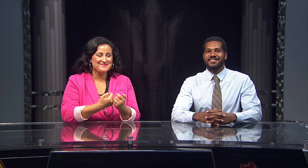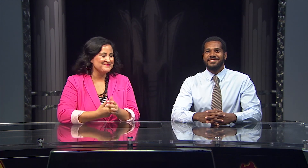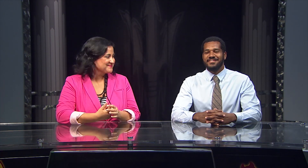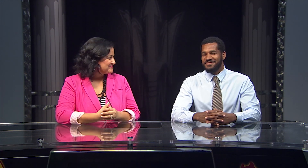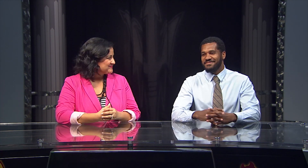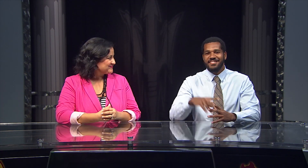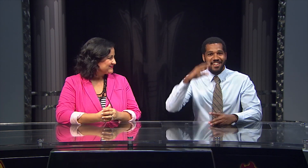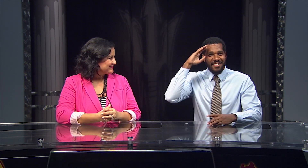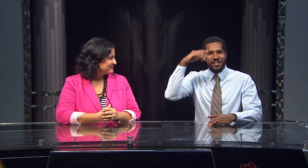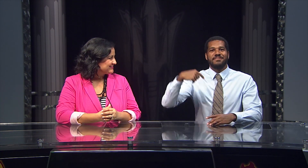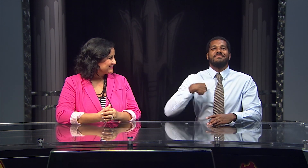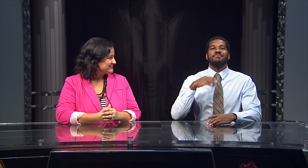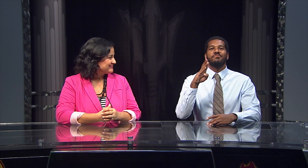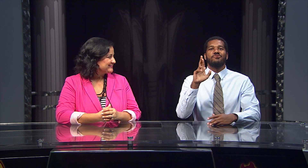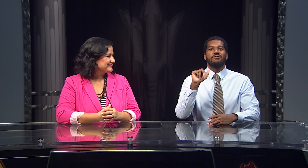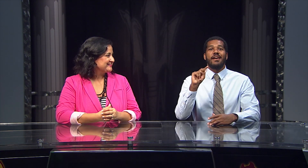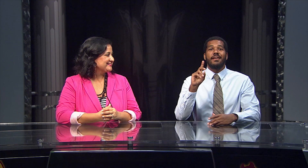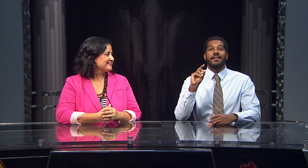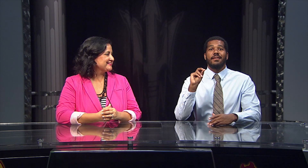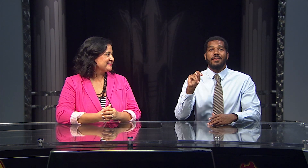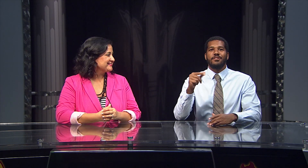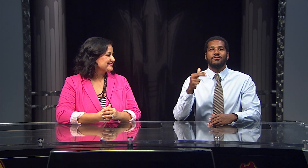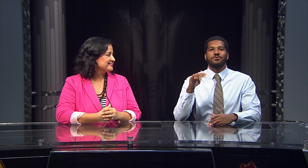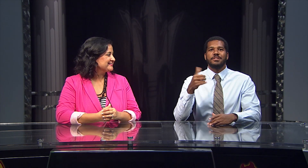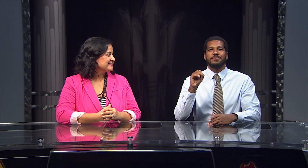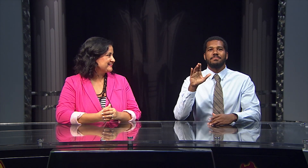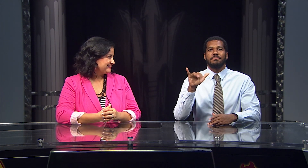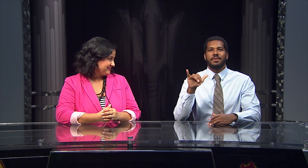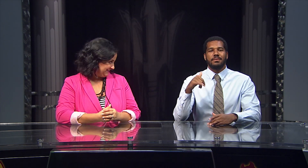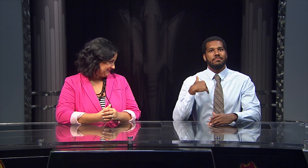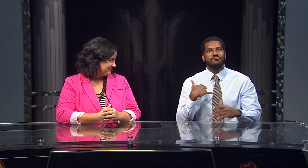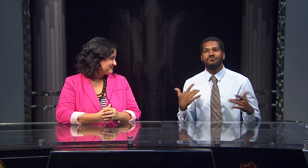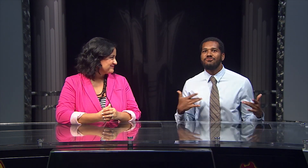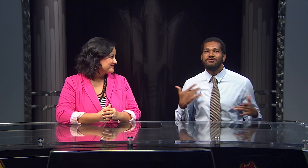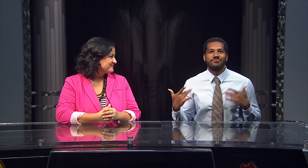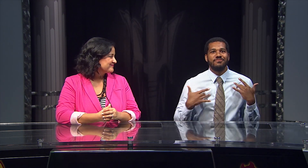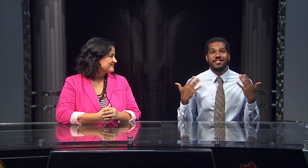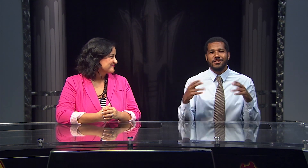Hi! I’m Brandon Grigsby. I’m very excited to be here with you guys and look forward